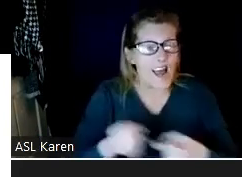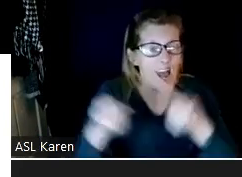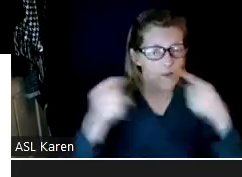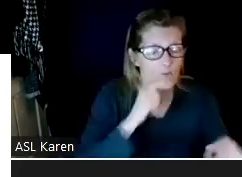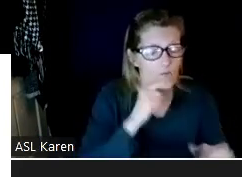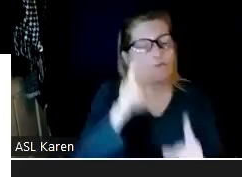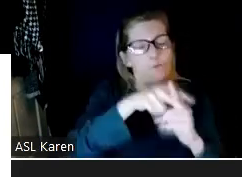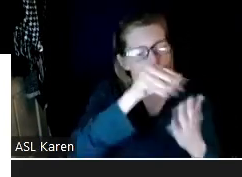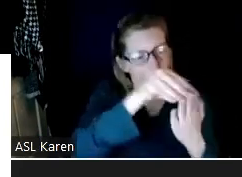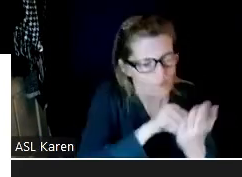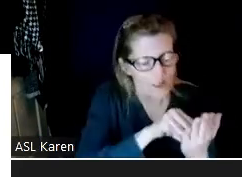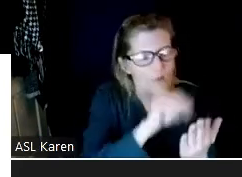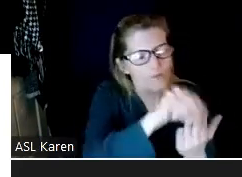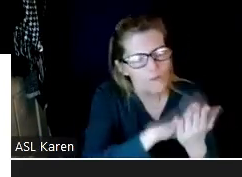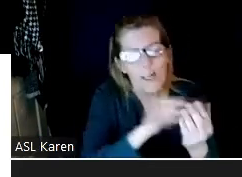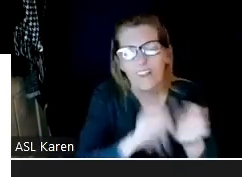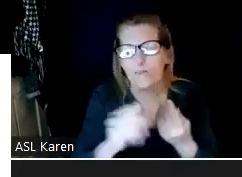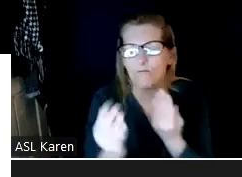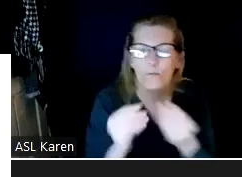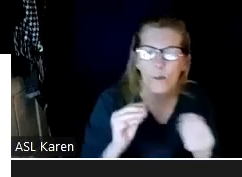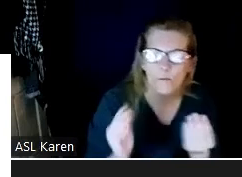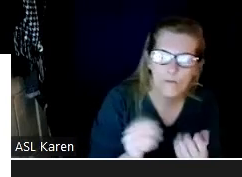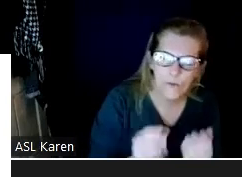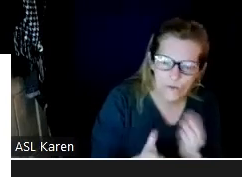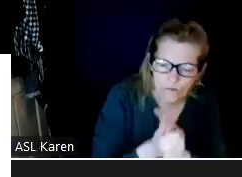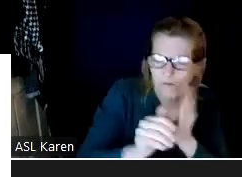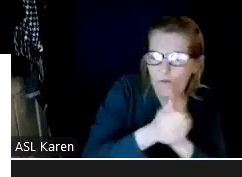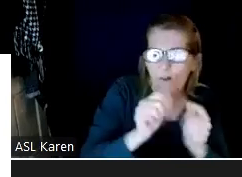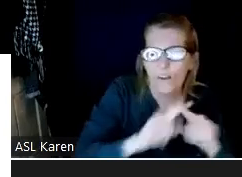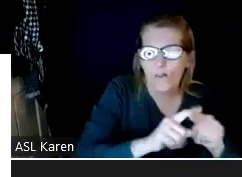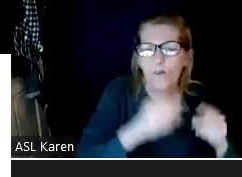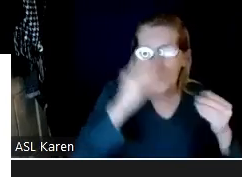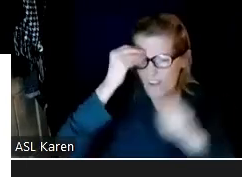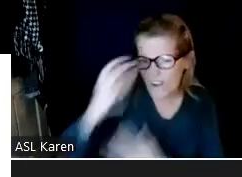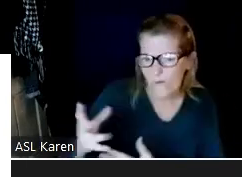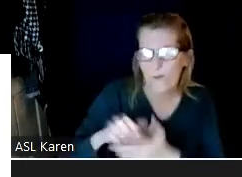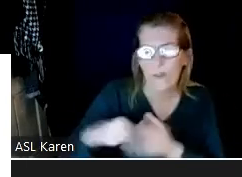any eligibility documentation. And then they would let their employer know that they will need to leave.